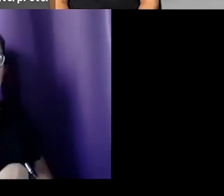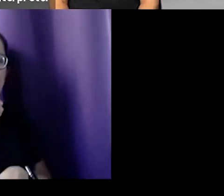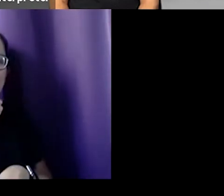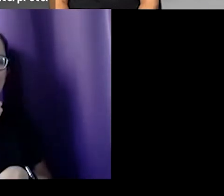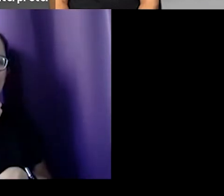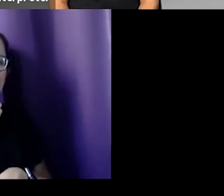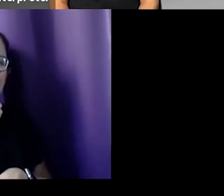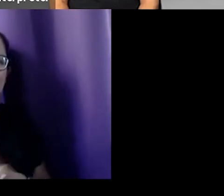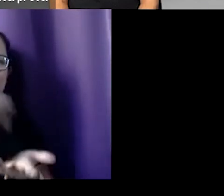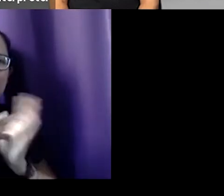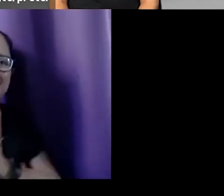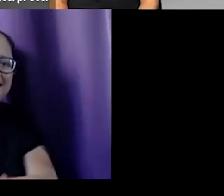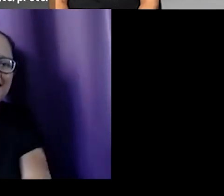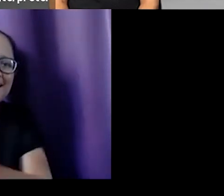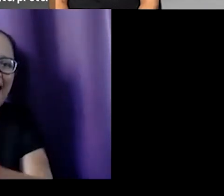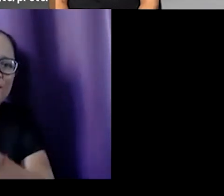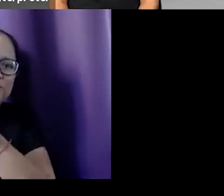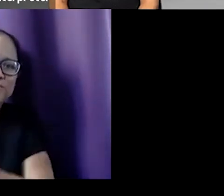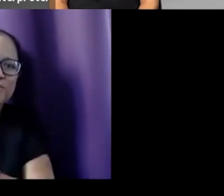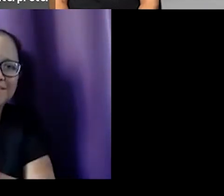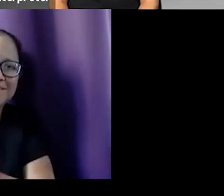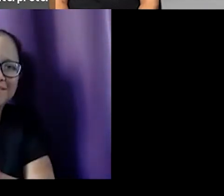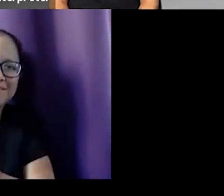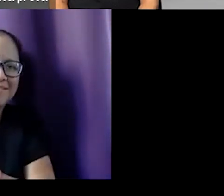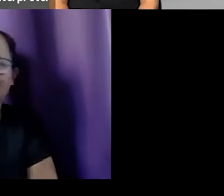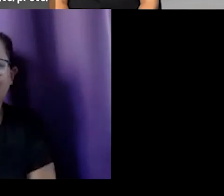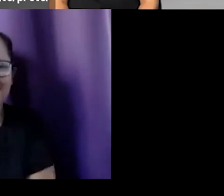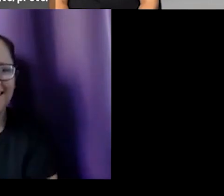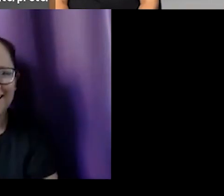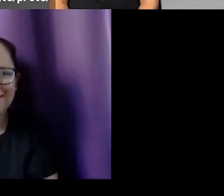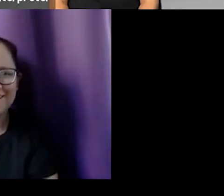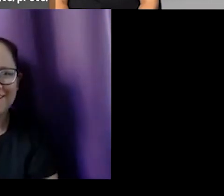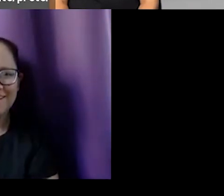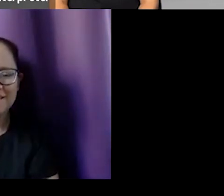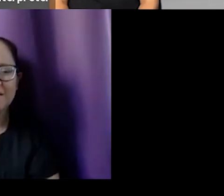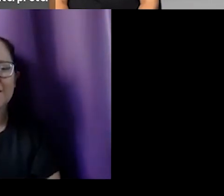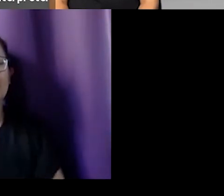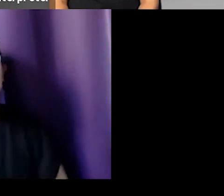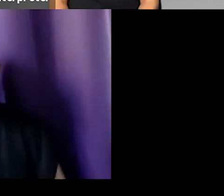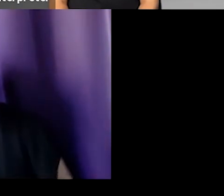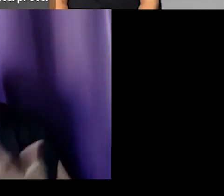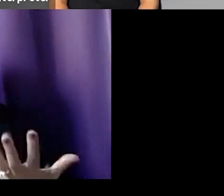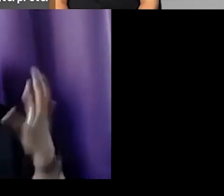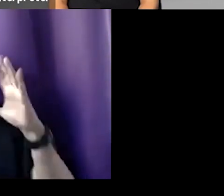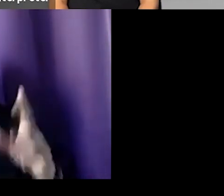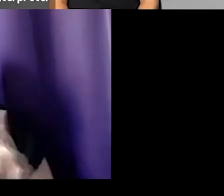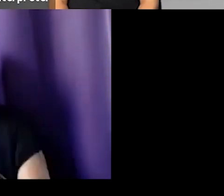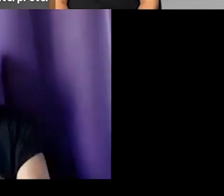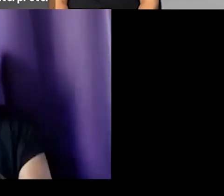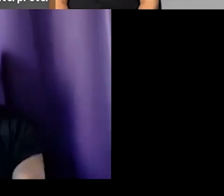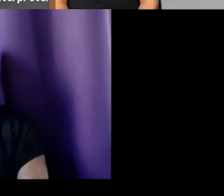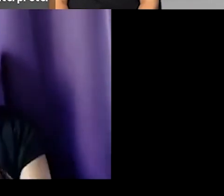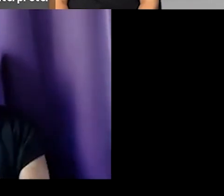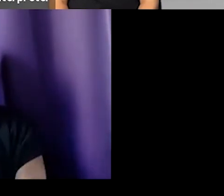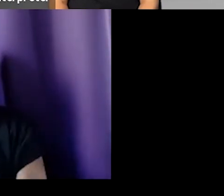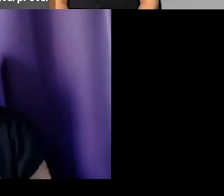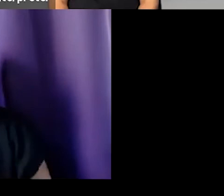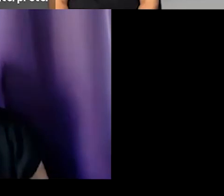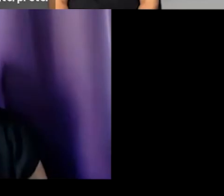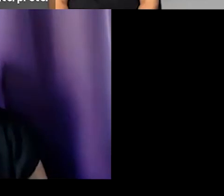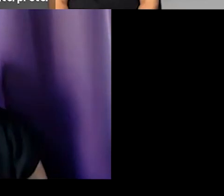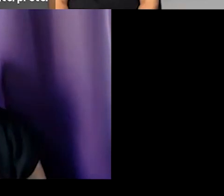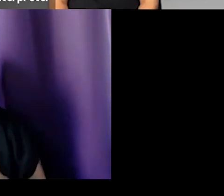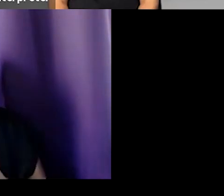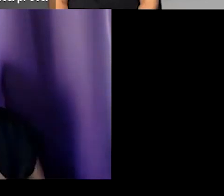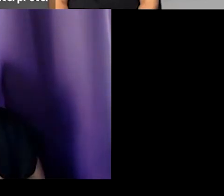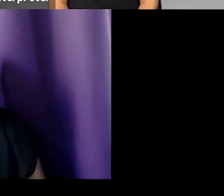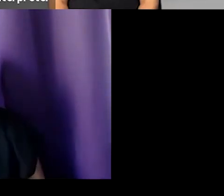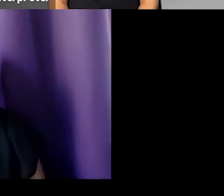And actually, this is another piece of the thing that I'm doing right now, if we look at what are the, the default ethics of computer science and engineering.